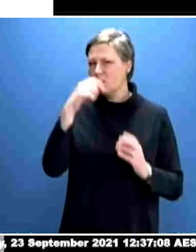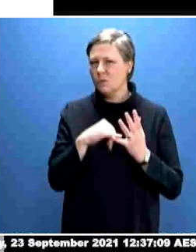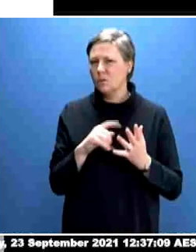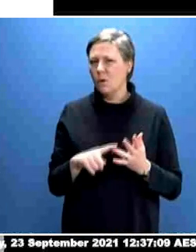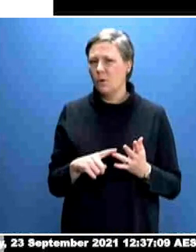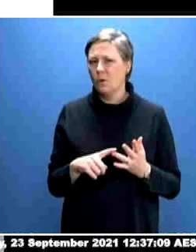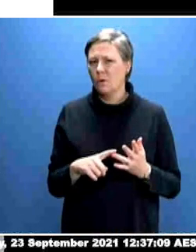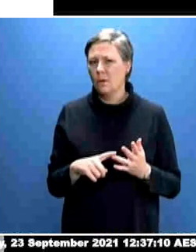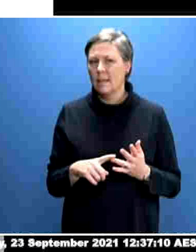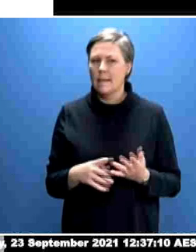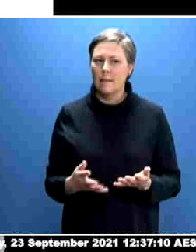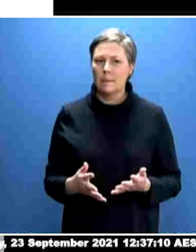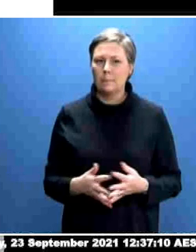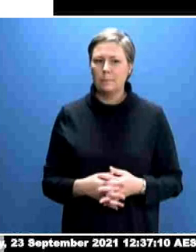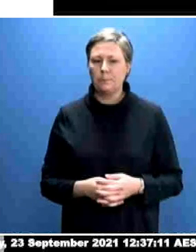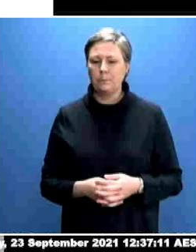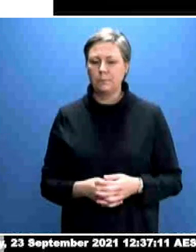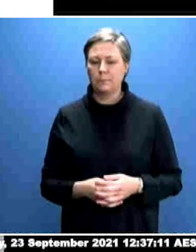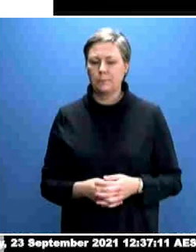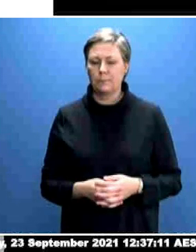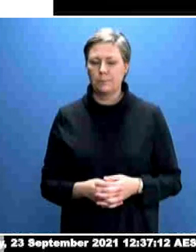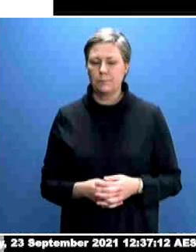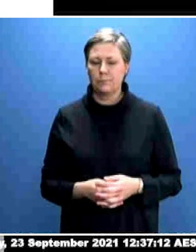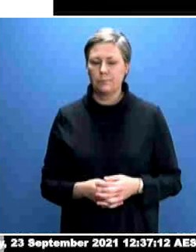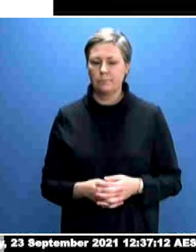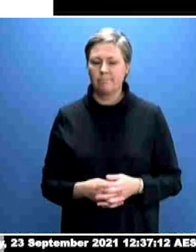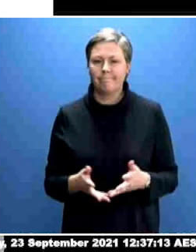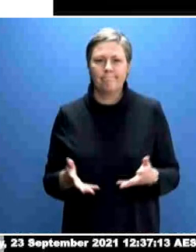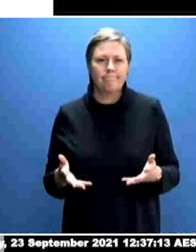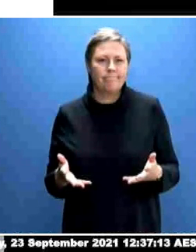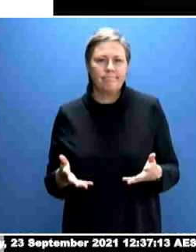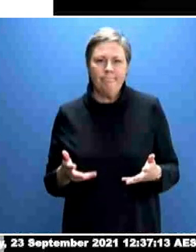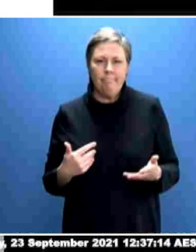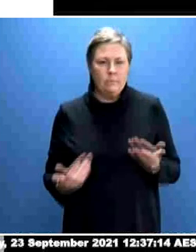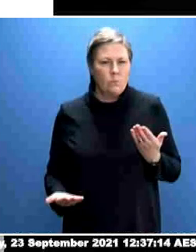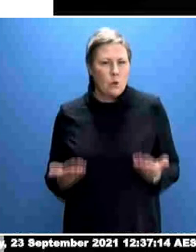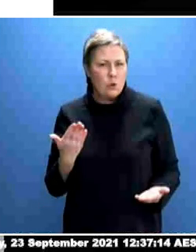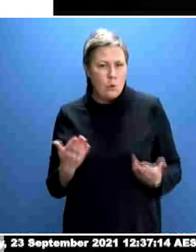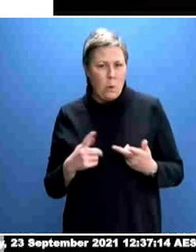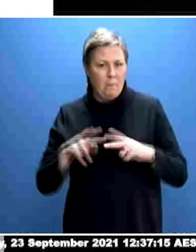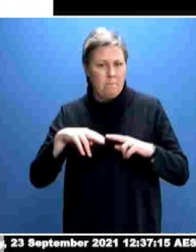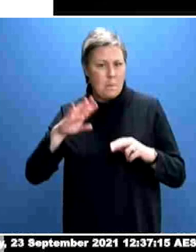Again, I can't be sure whether there was any consultation in 2012,